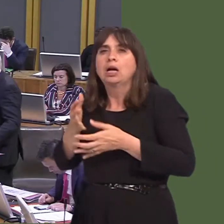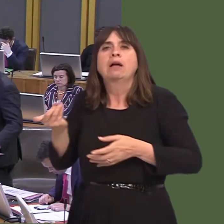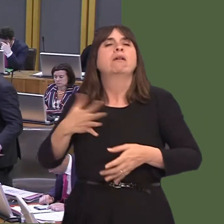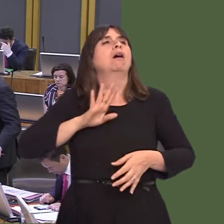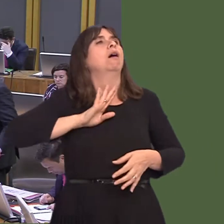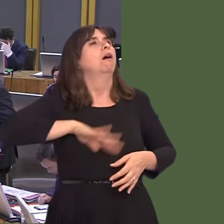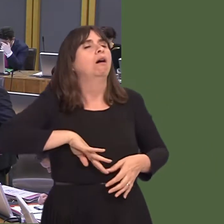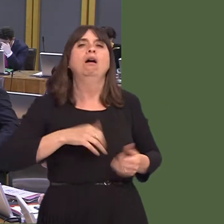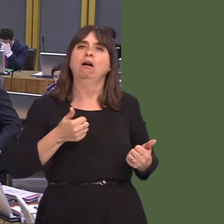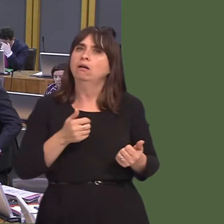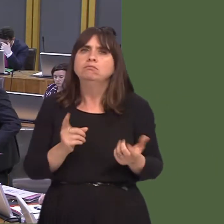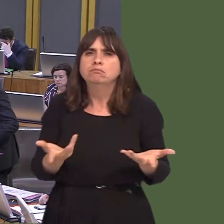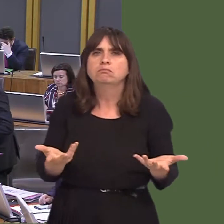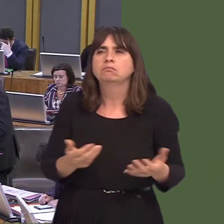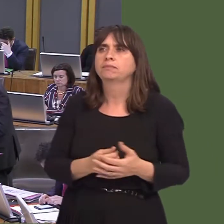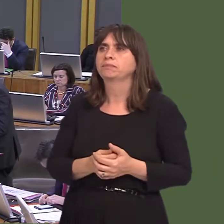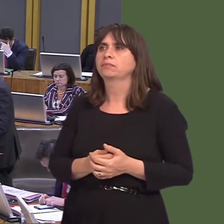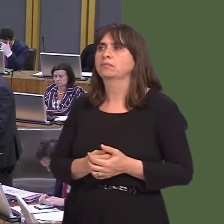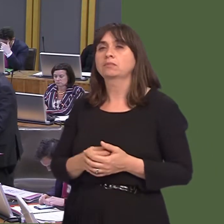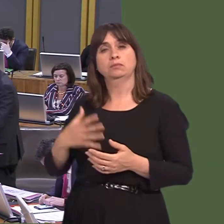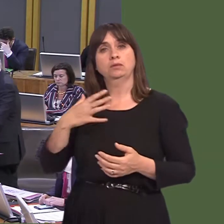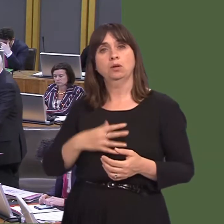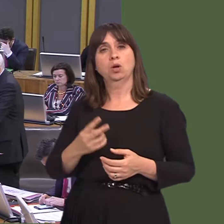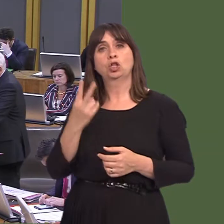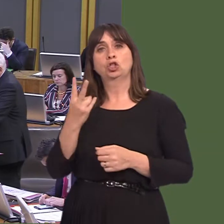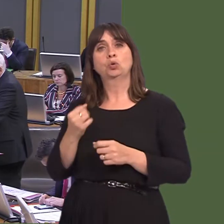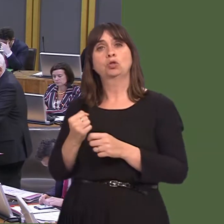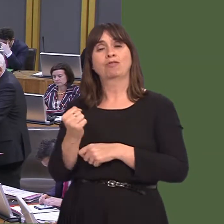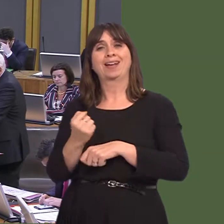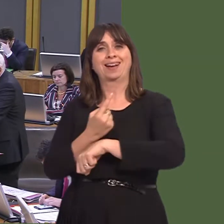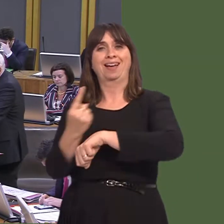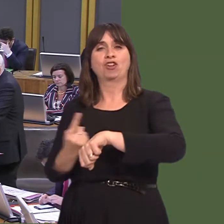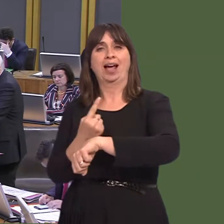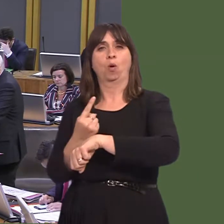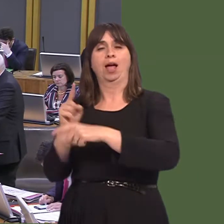Carwyn Jones AM: Our aspiration remains to have two trains an hour operating along the Ebbw line from 2021.